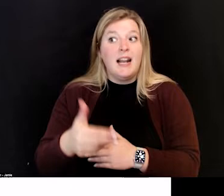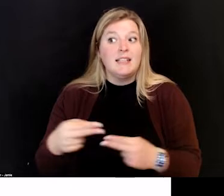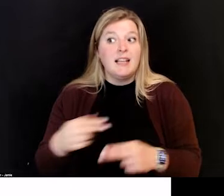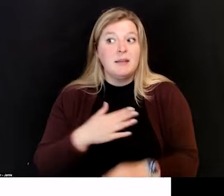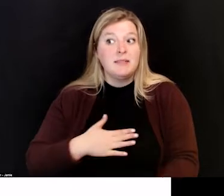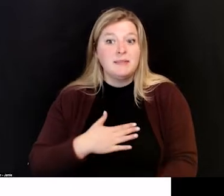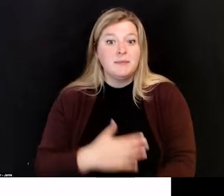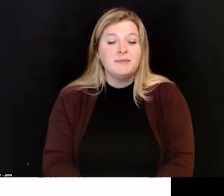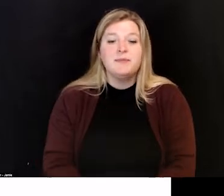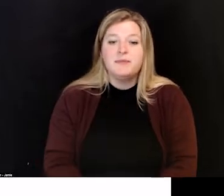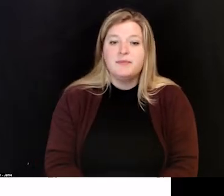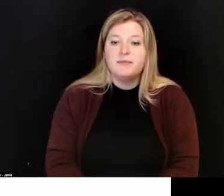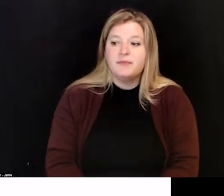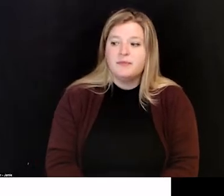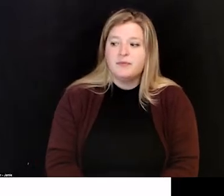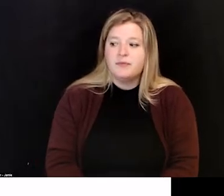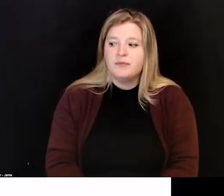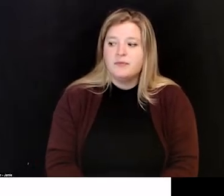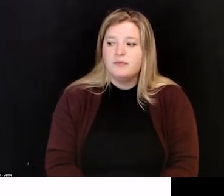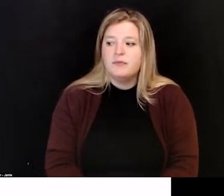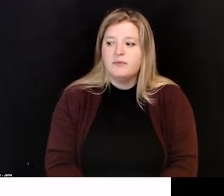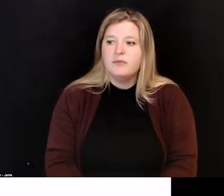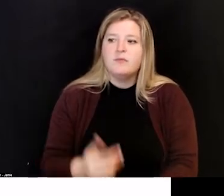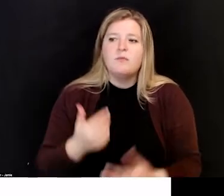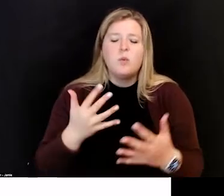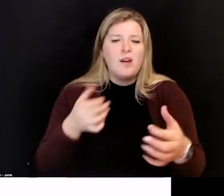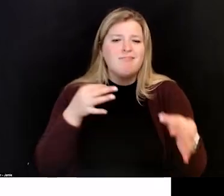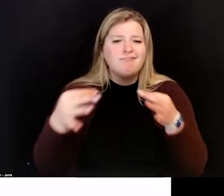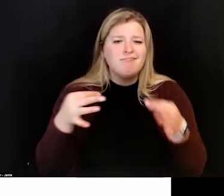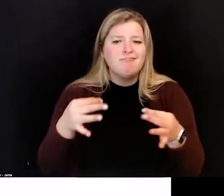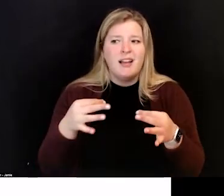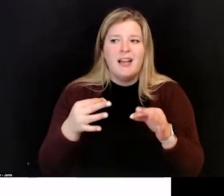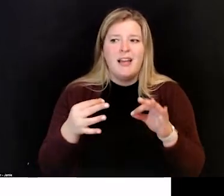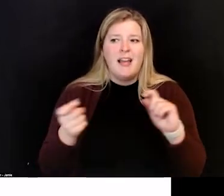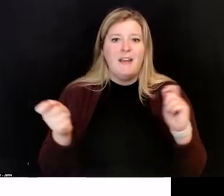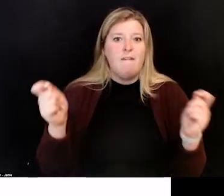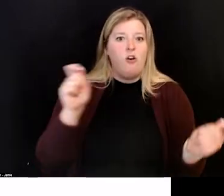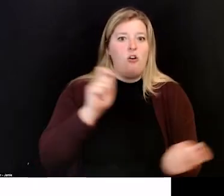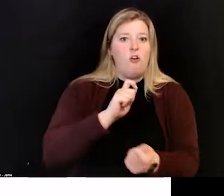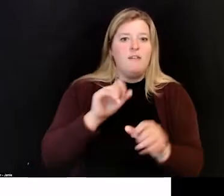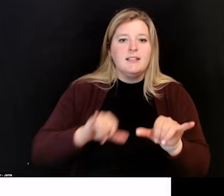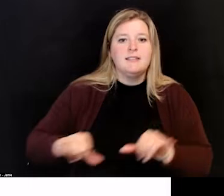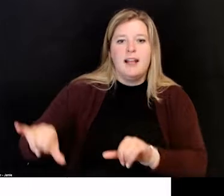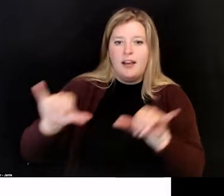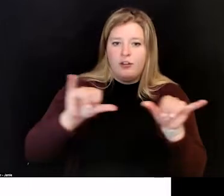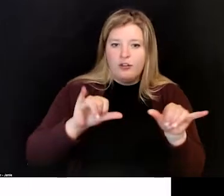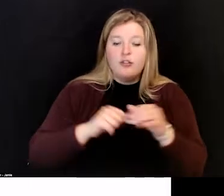So I want to talk today about evolving standards, and to do that, I need to kind of set the stage around